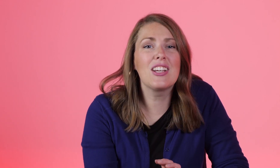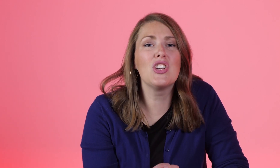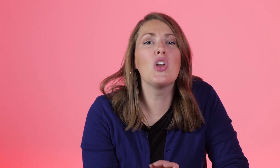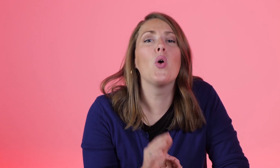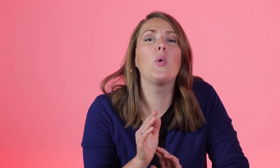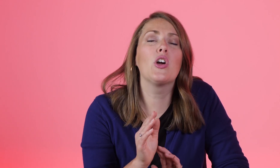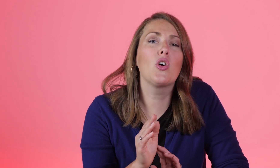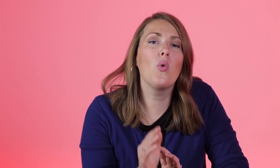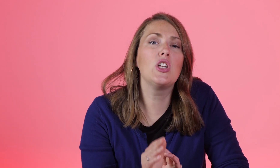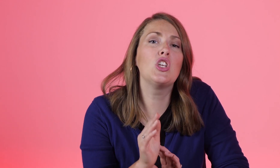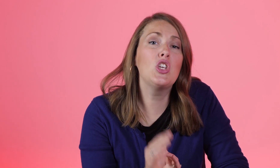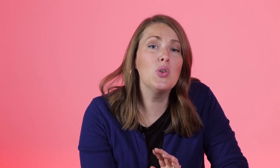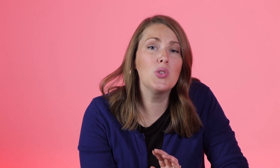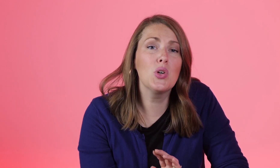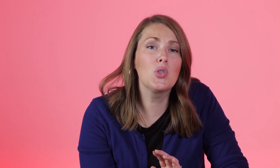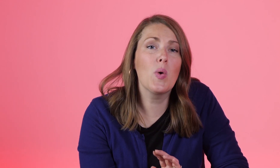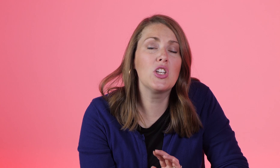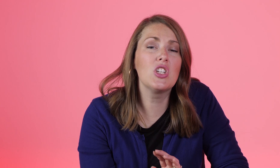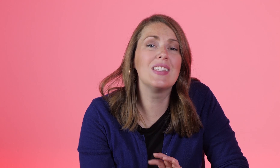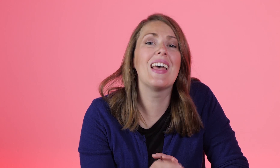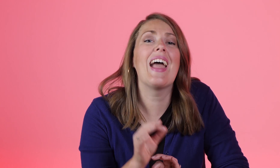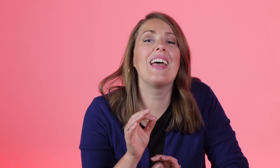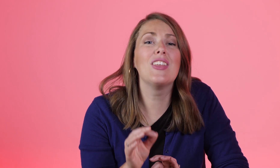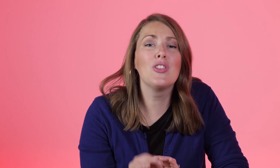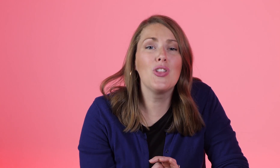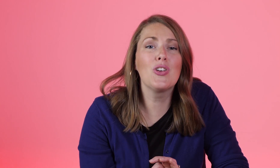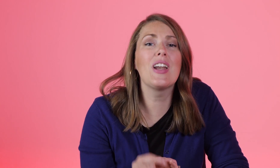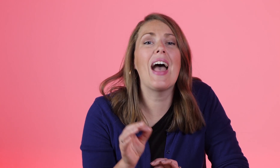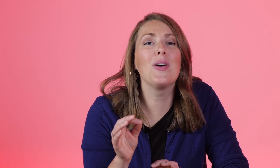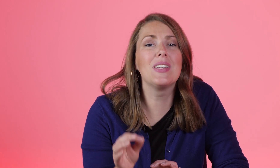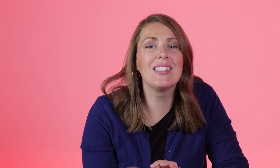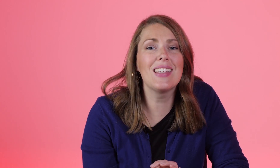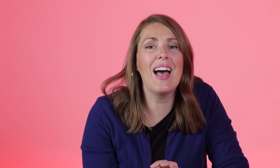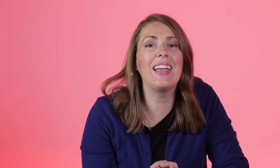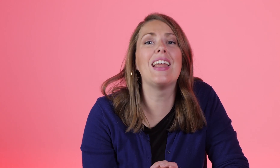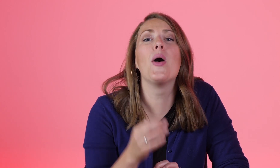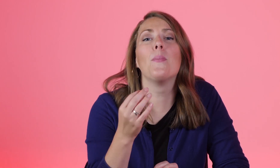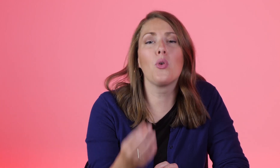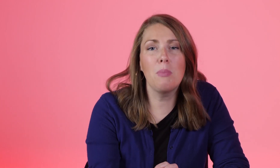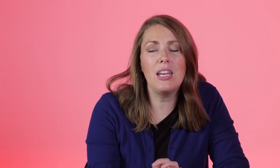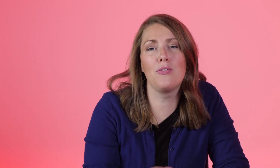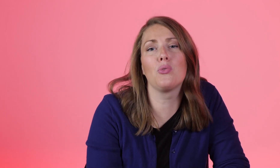section we are going to use those questions and then learn how to sign more meaningful